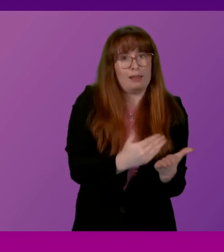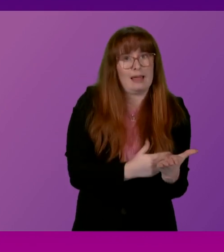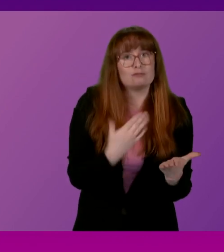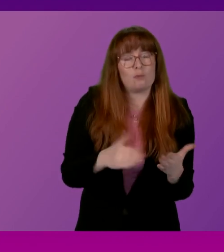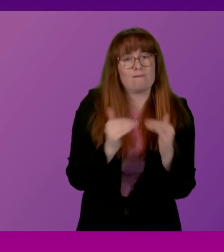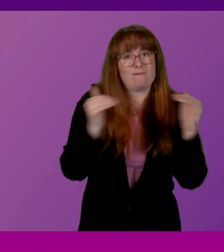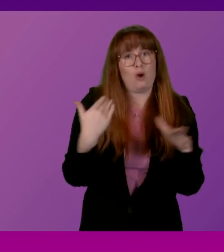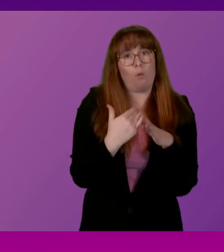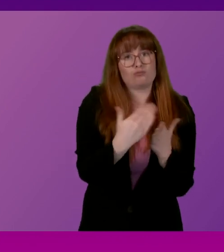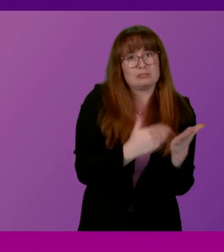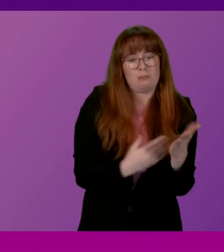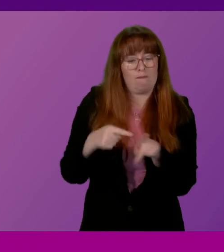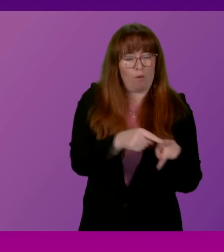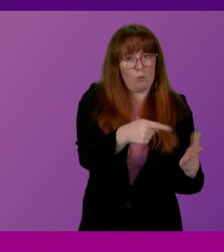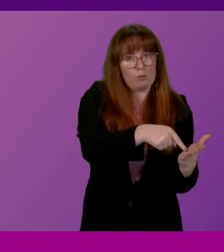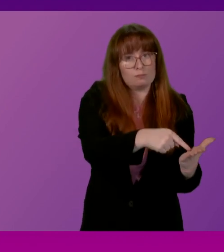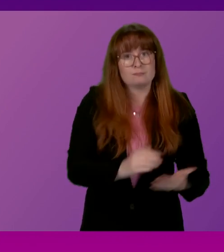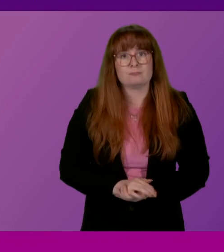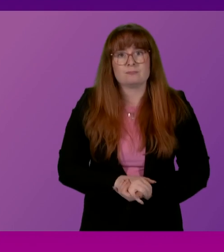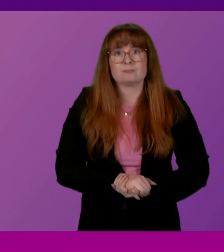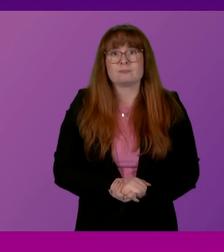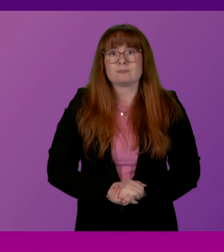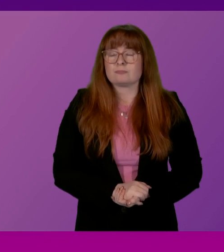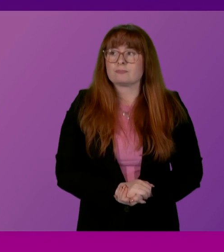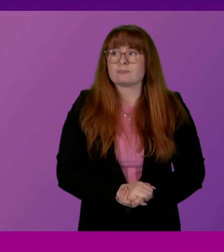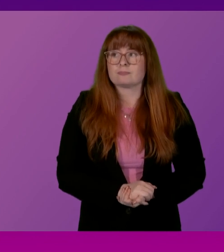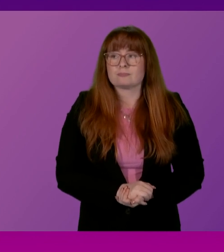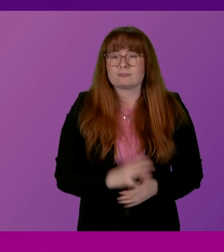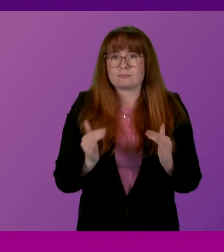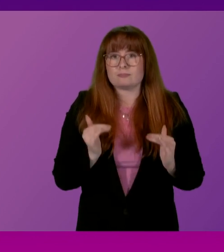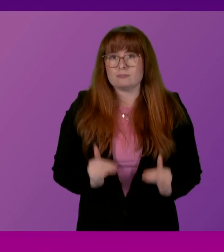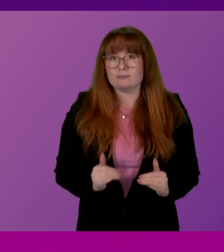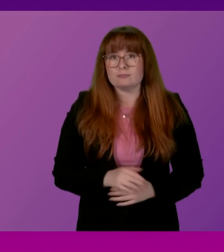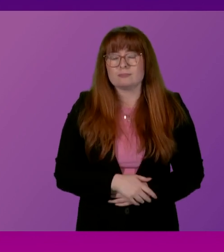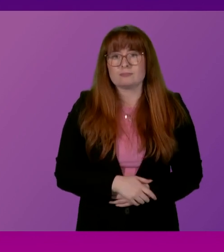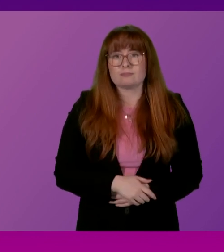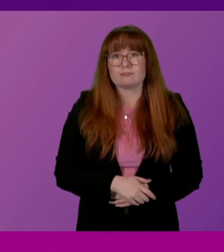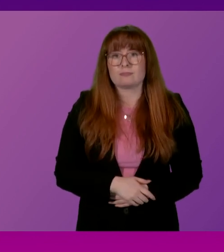work principles.